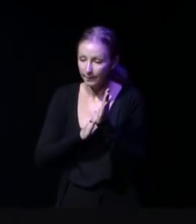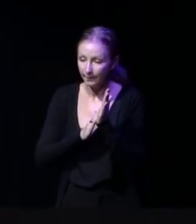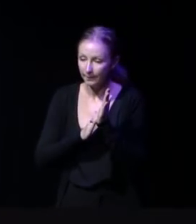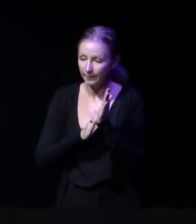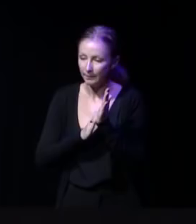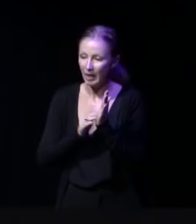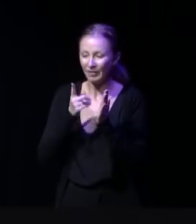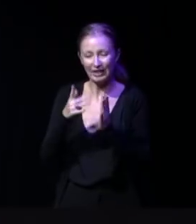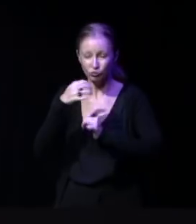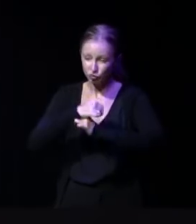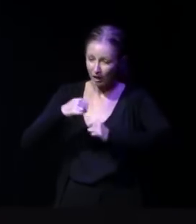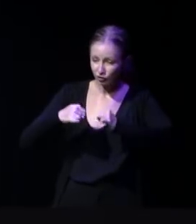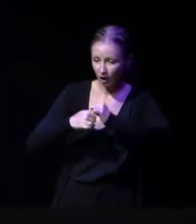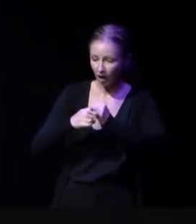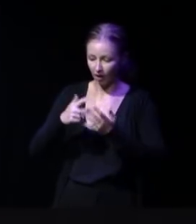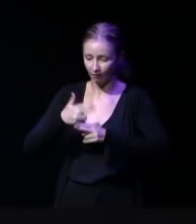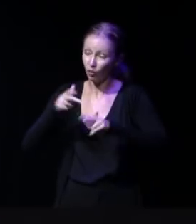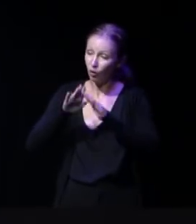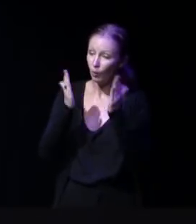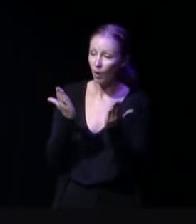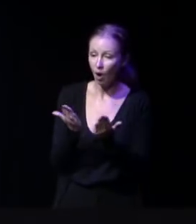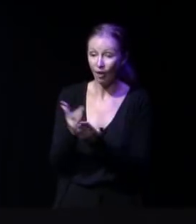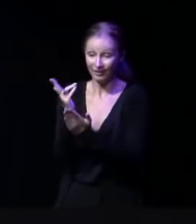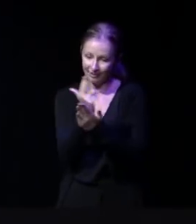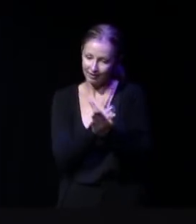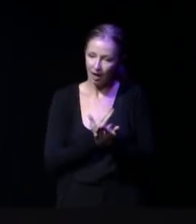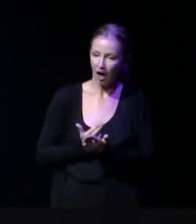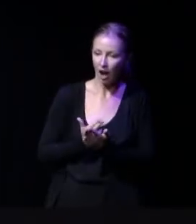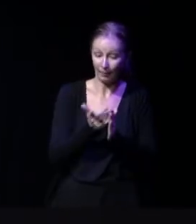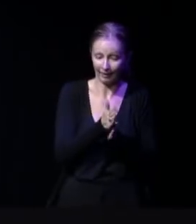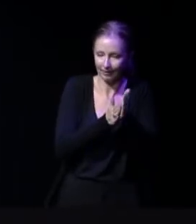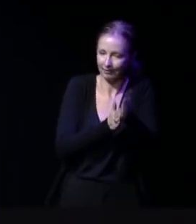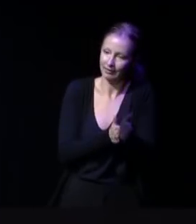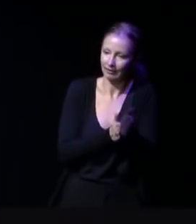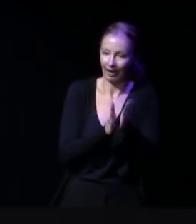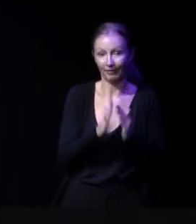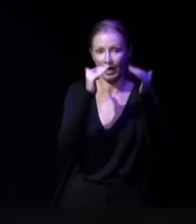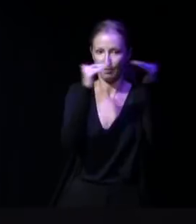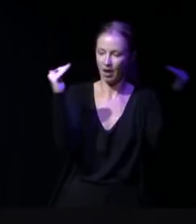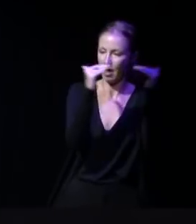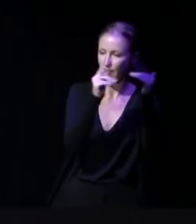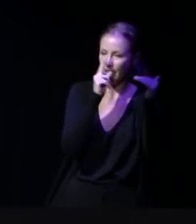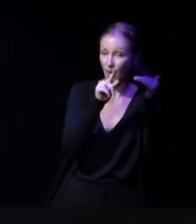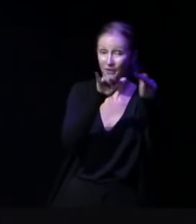of structure of our world as it has been designed by the ruling class elite, that it is not serving really,